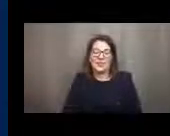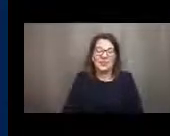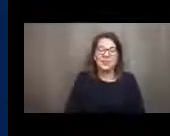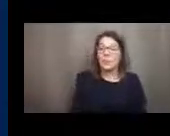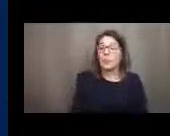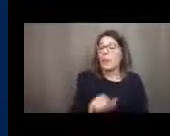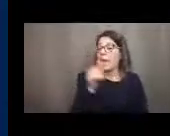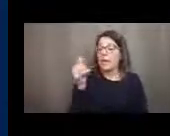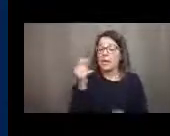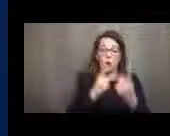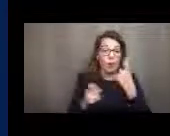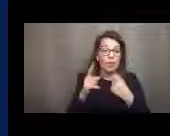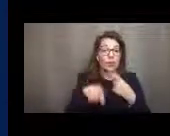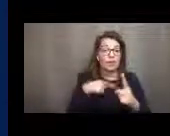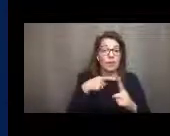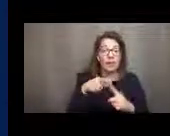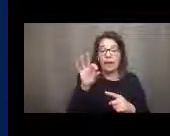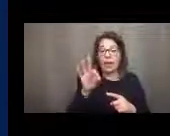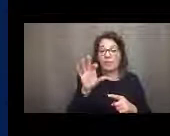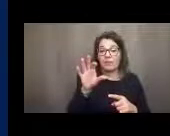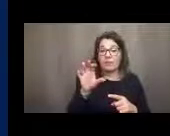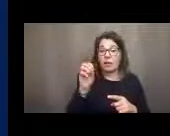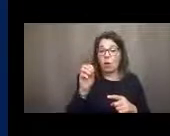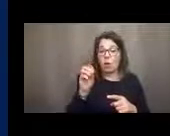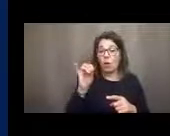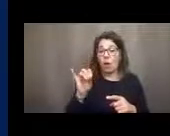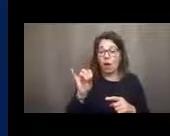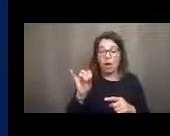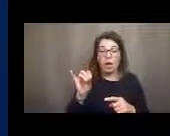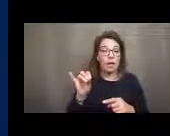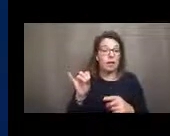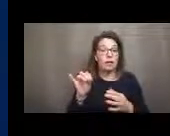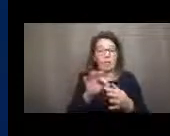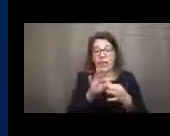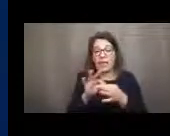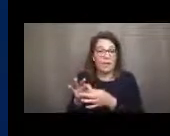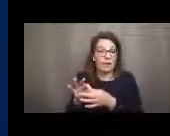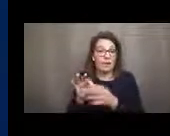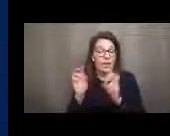If you have any questions regarding FCOI related matters,